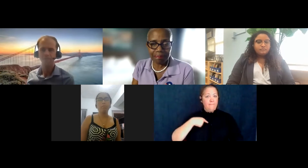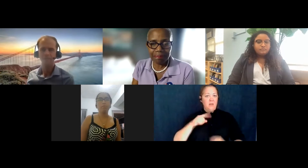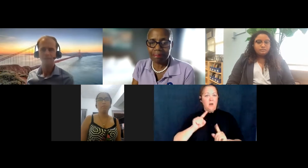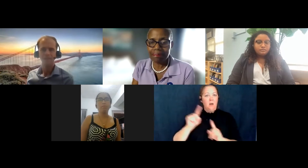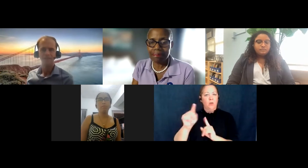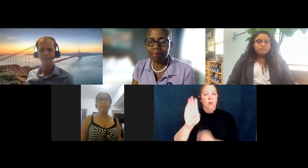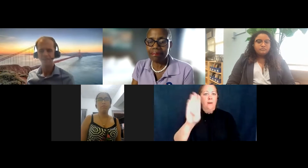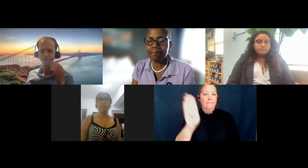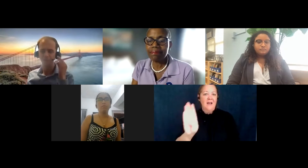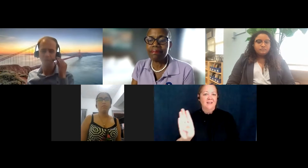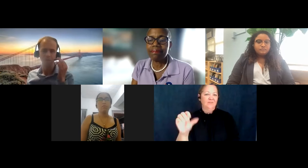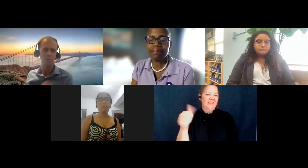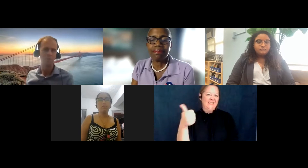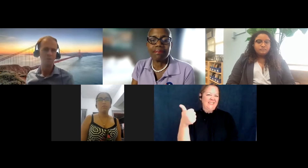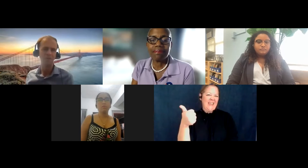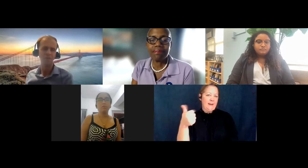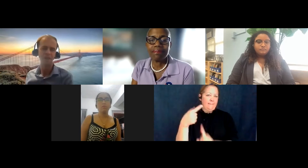You are the first person to do that.